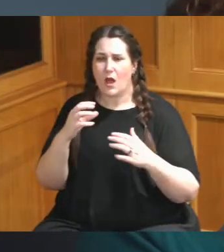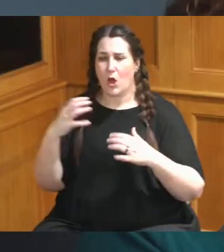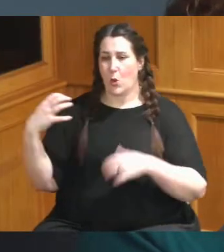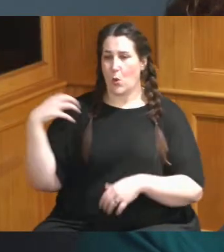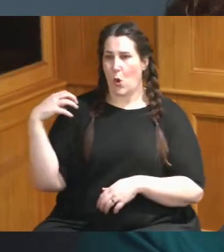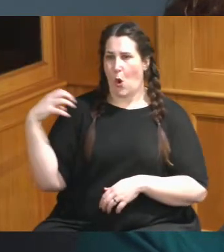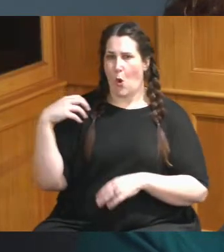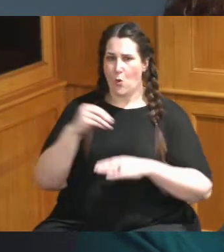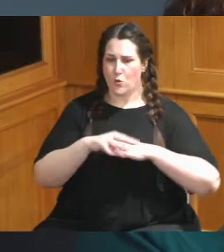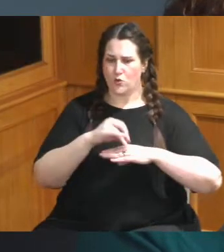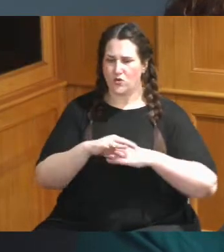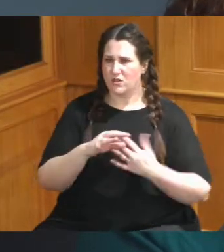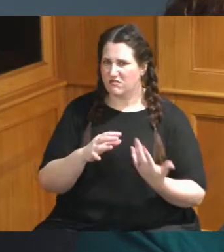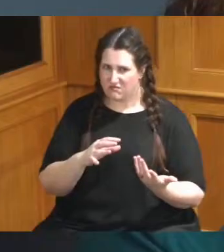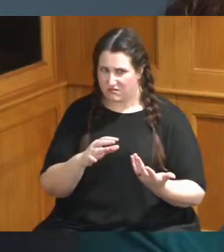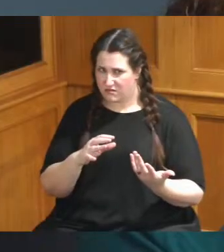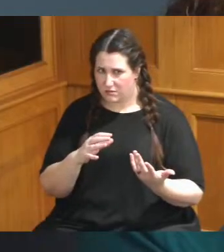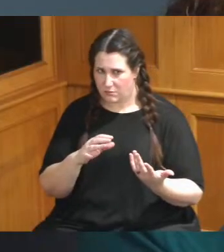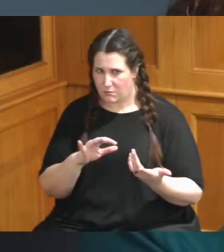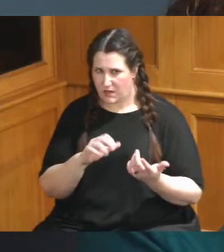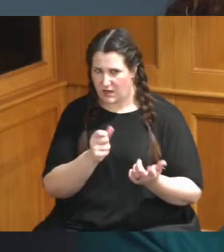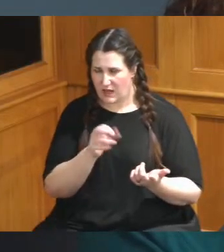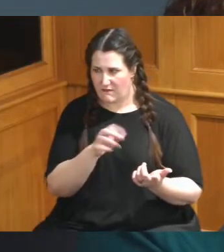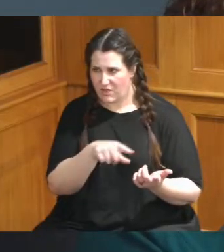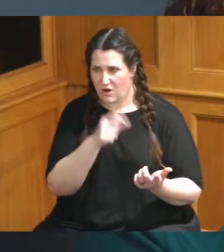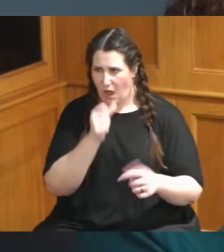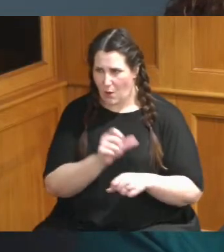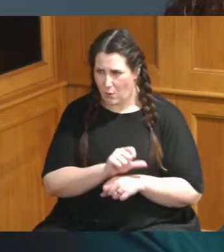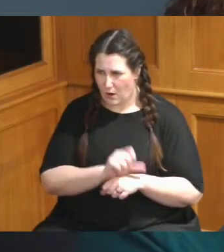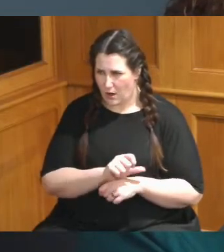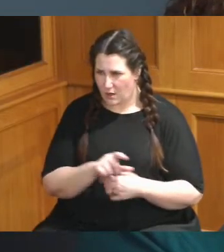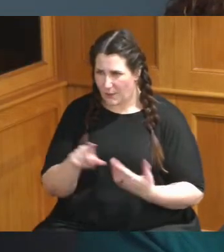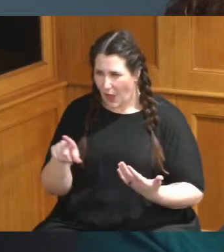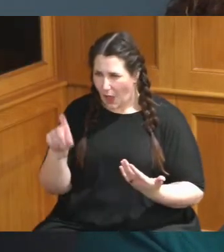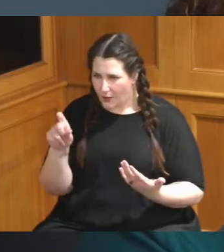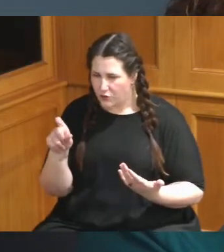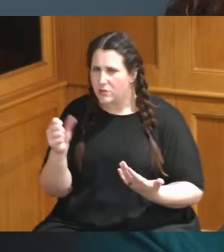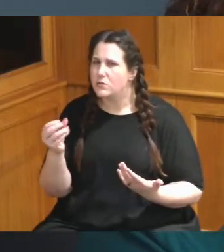if you ain't got no job but he said only can do a hundred youth. So we need to make sure because I